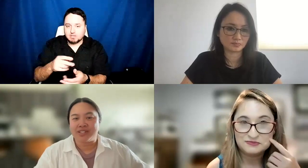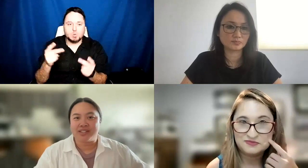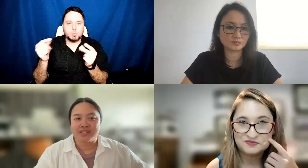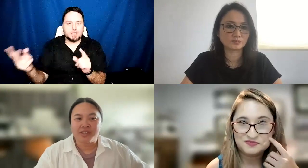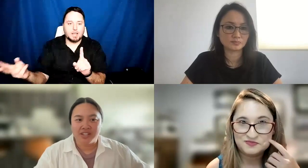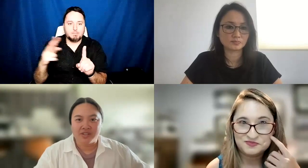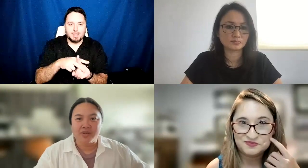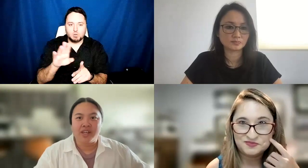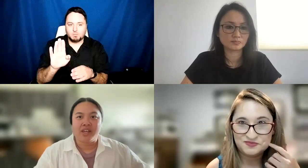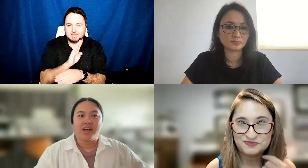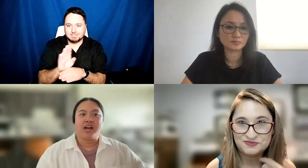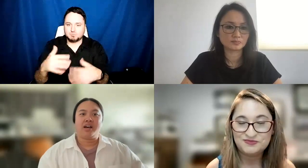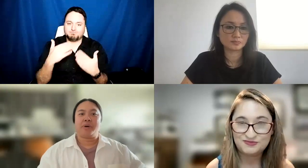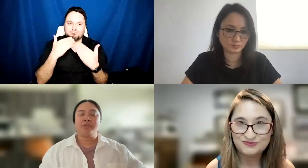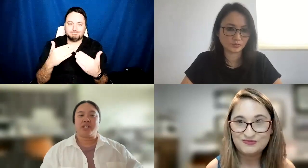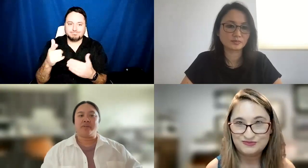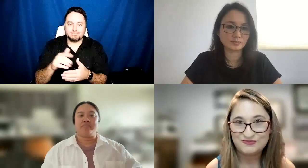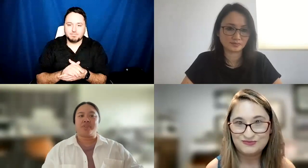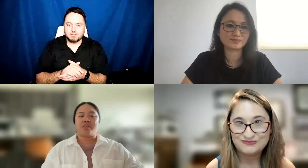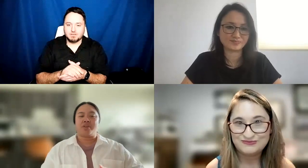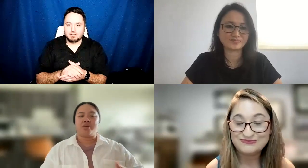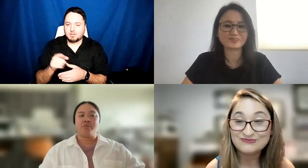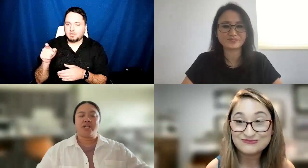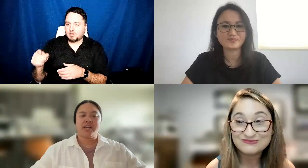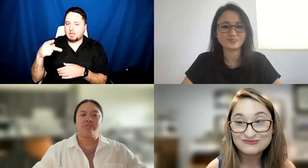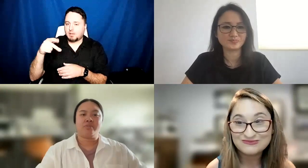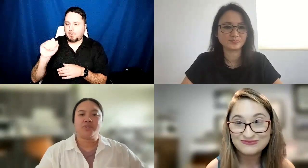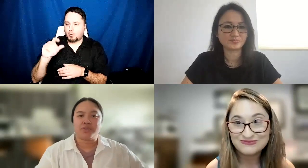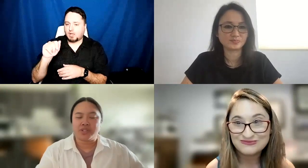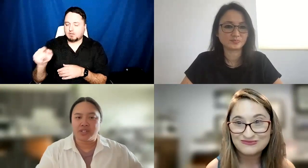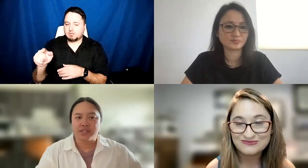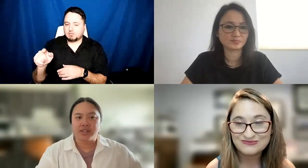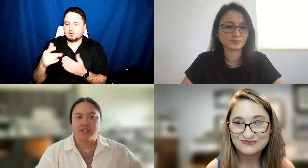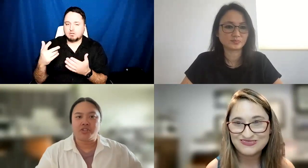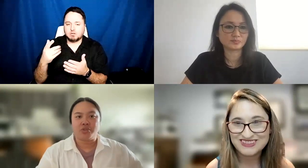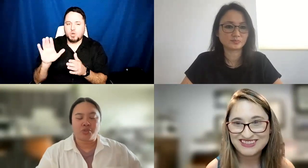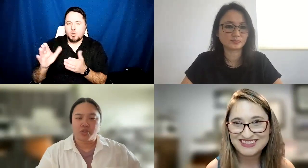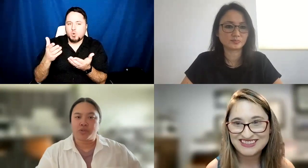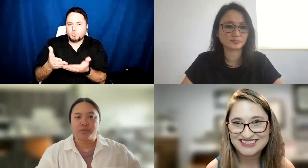to your business. So thank you. Paola, what kind of resources did you use